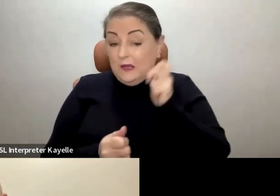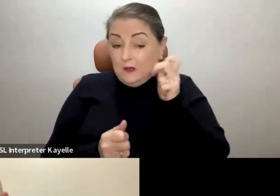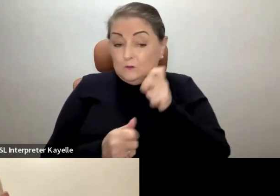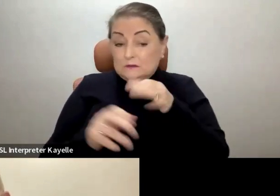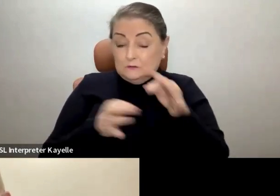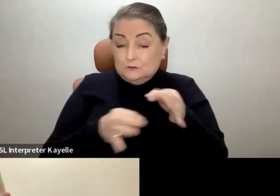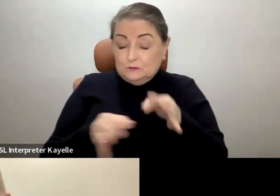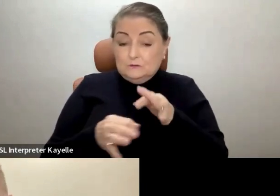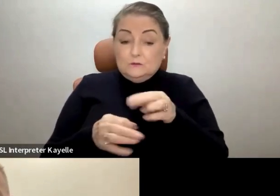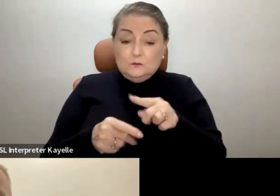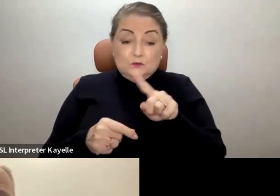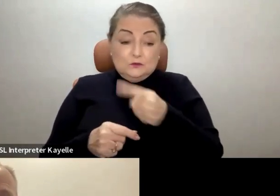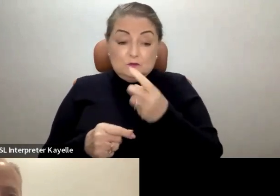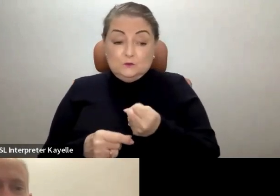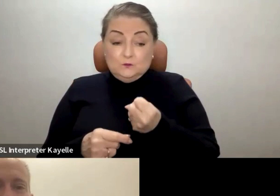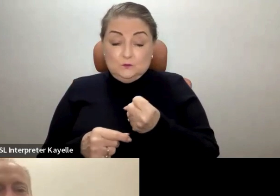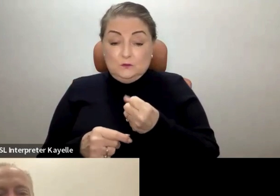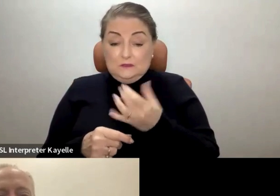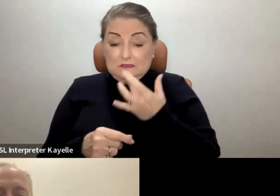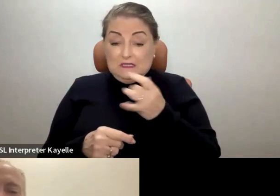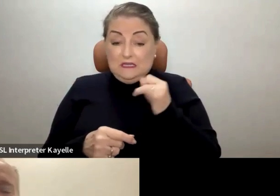of you who just want to taste the body of description, that's